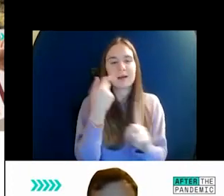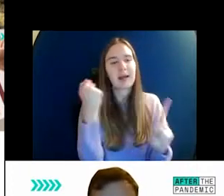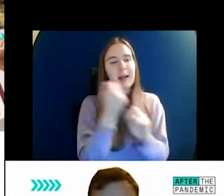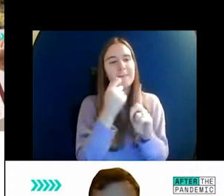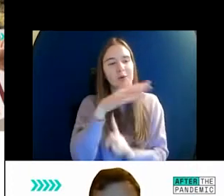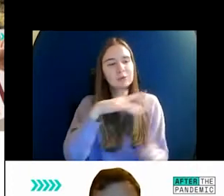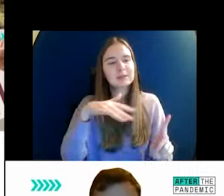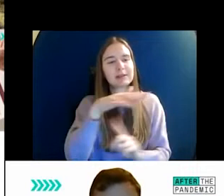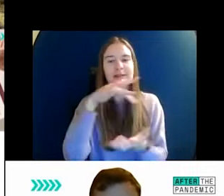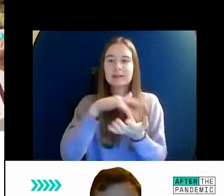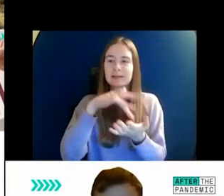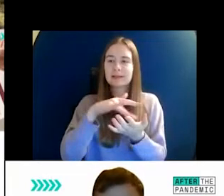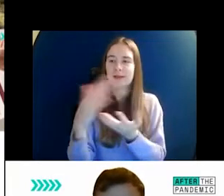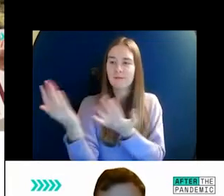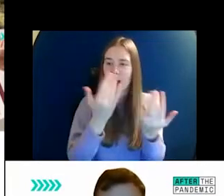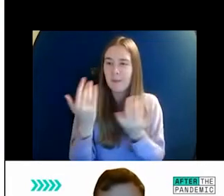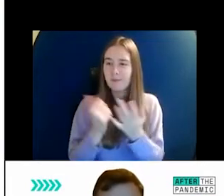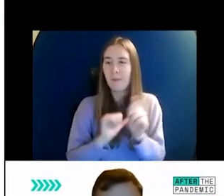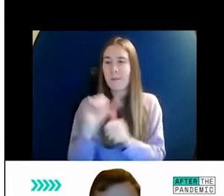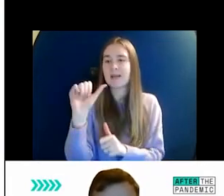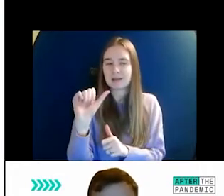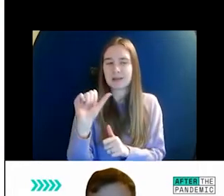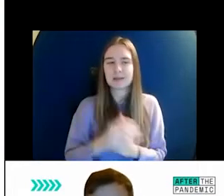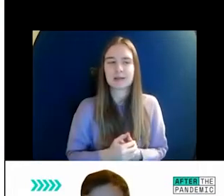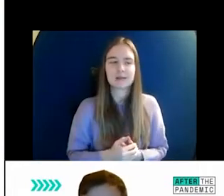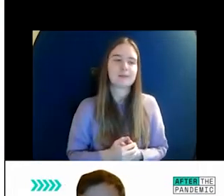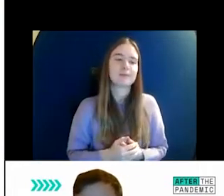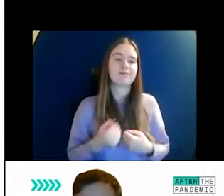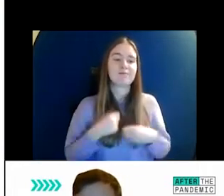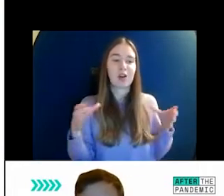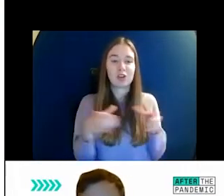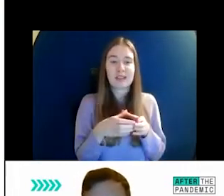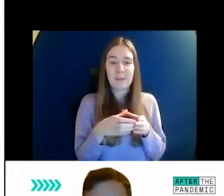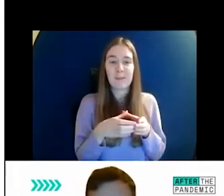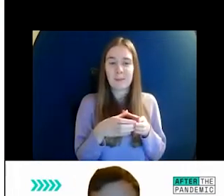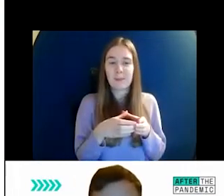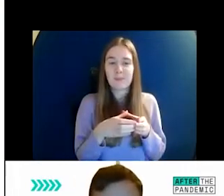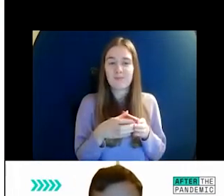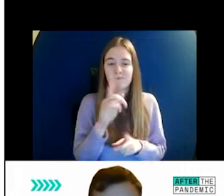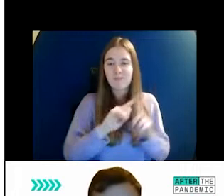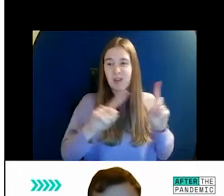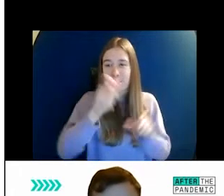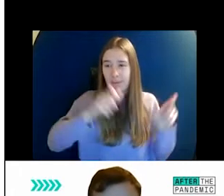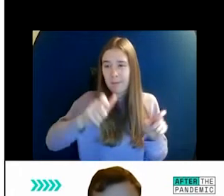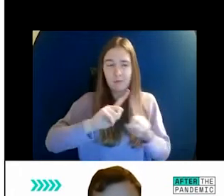cities and environment for the better. Our team is made up of lots of different people from different backgrounds,